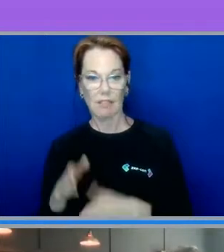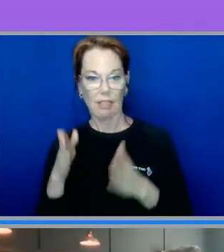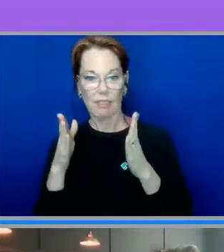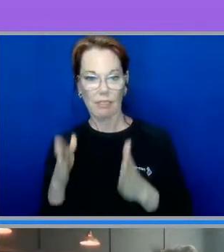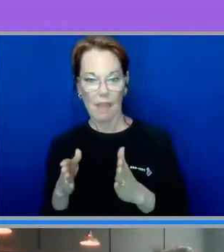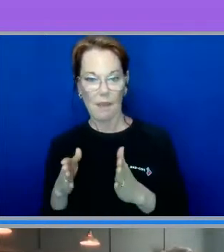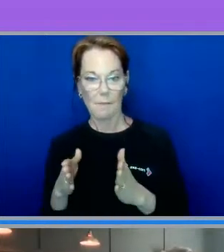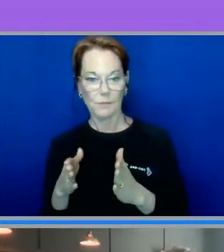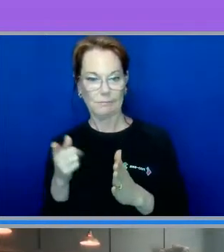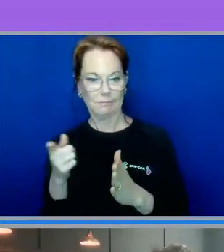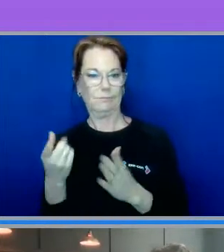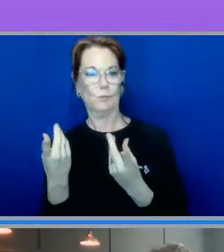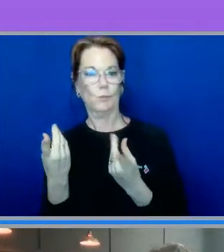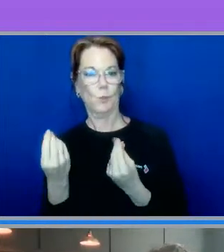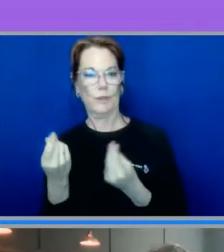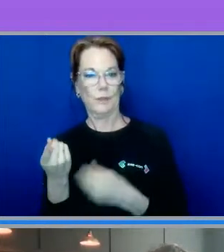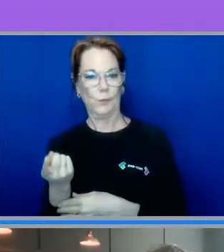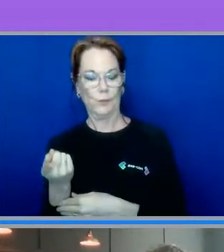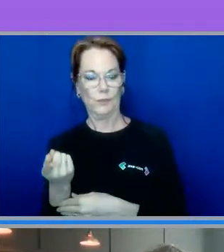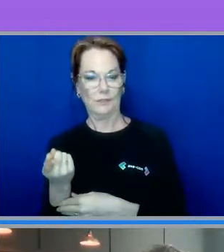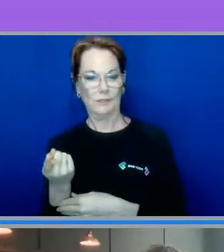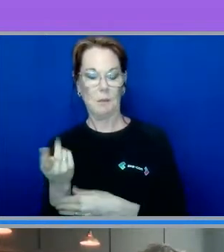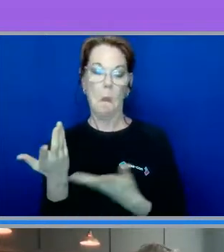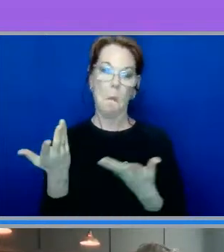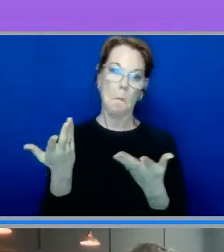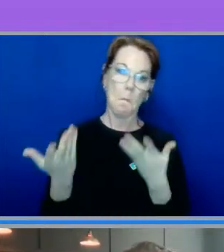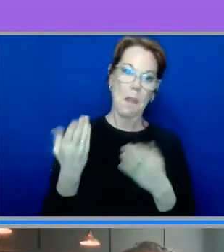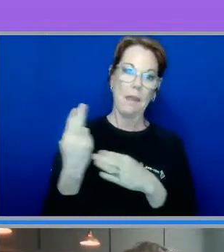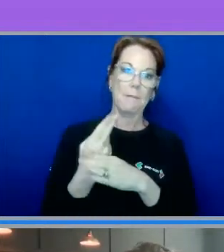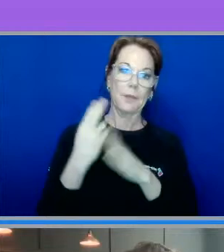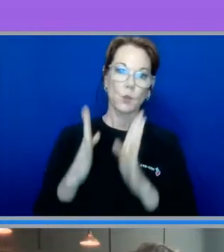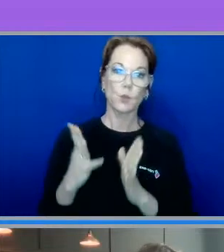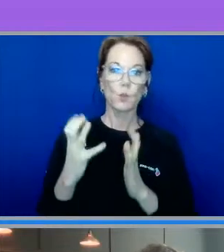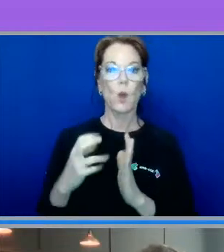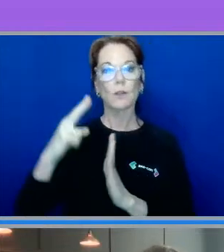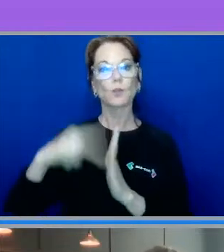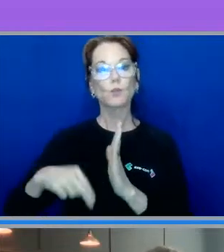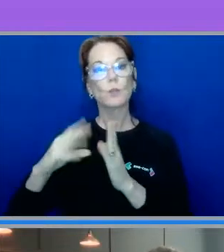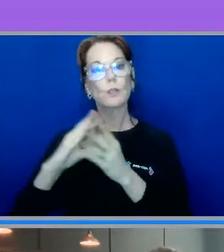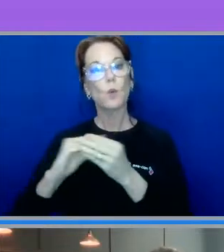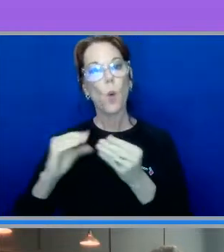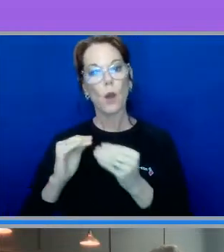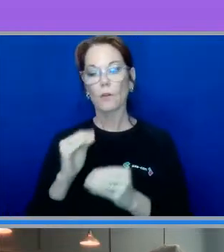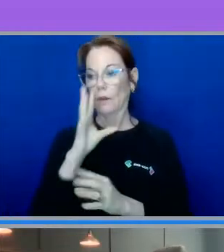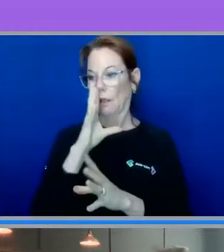trying to do with this card? For the purpose of this, let's say they're trying to. The user is trying to read an article that